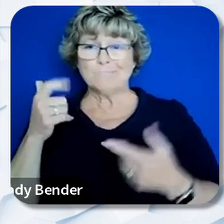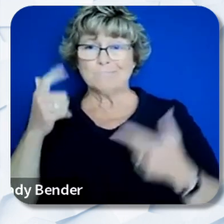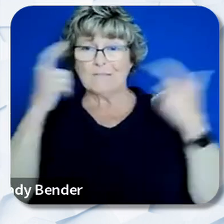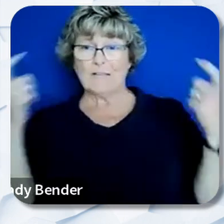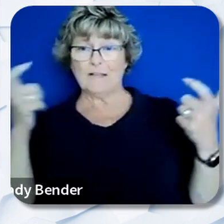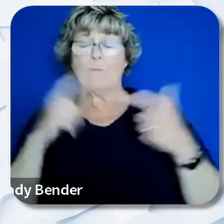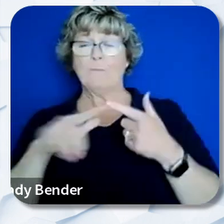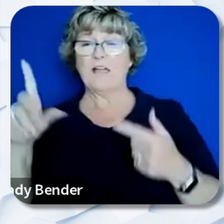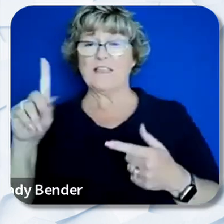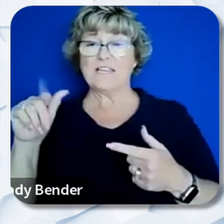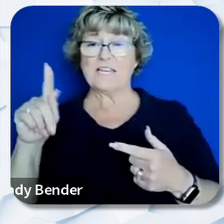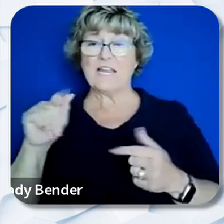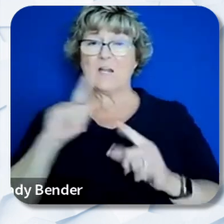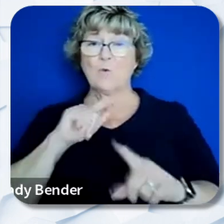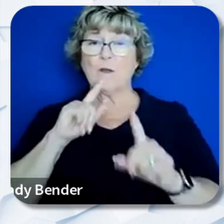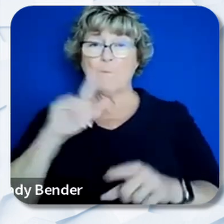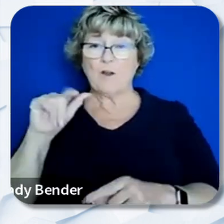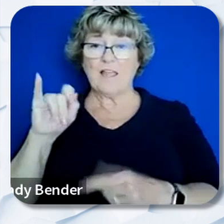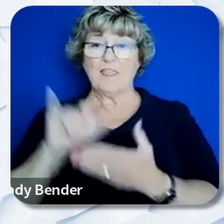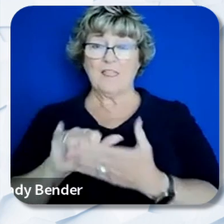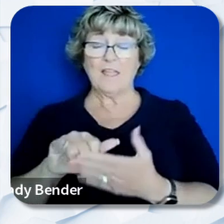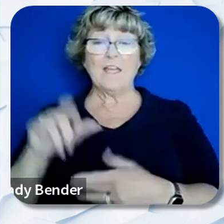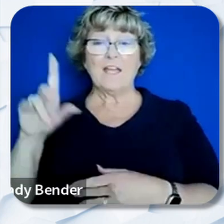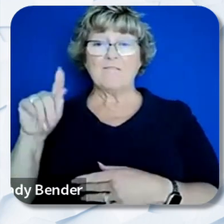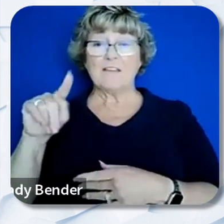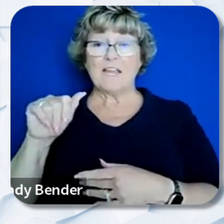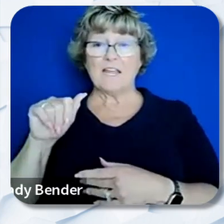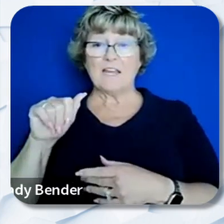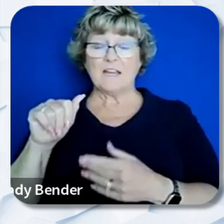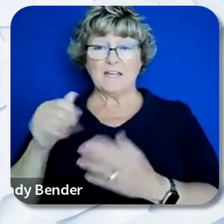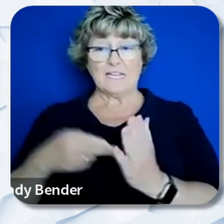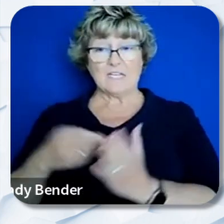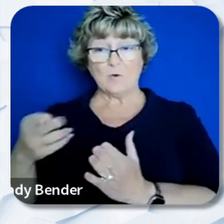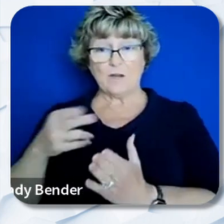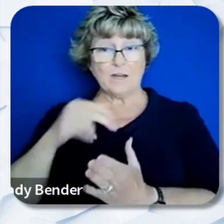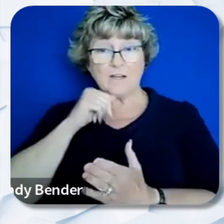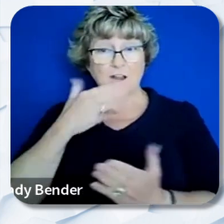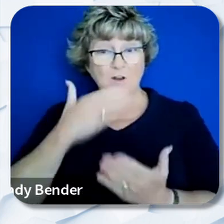reporting is, and if data integrity is not good, then data results are not good. So whatever